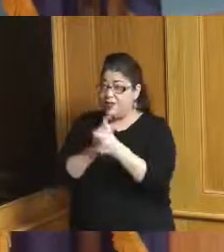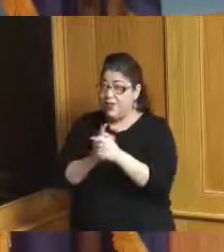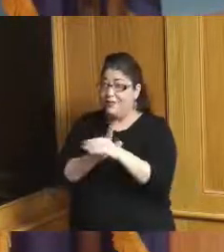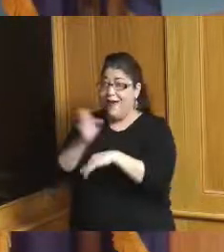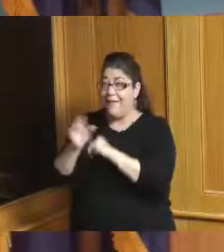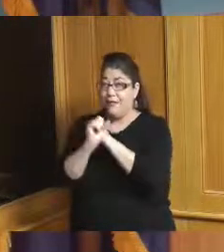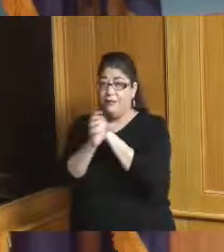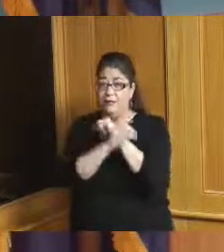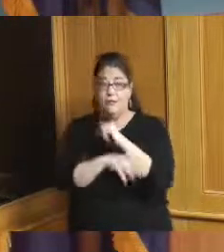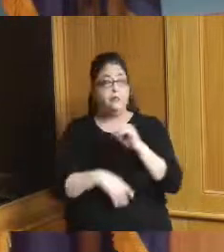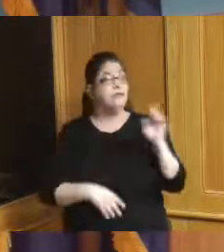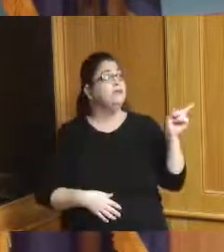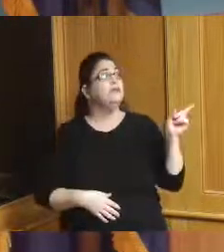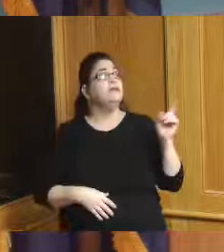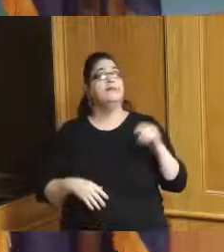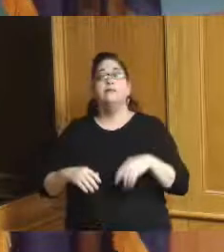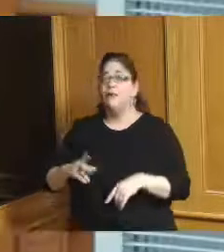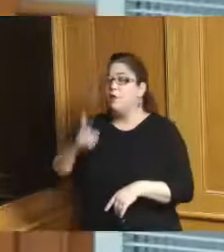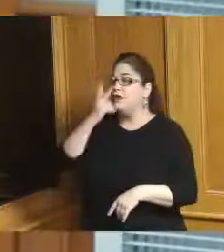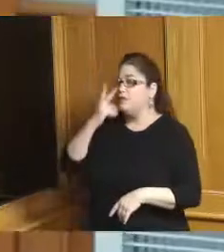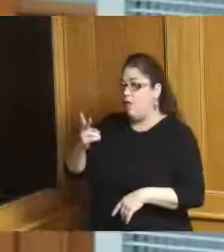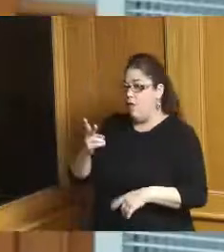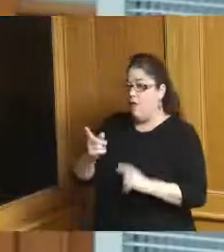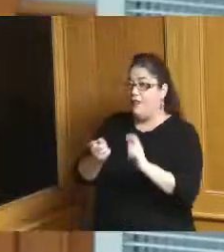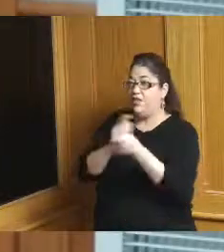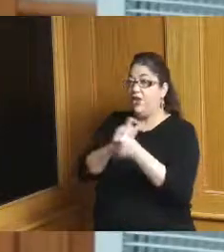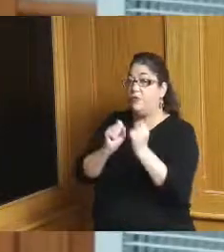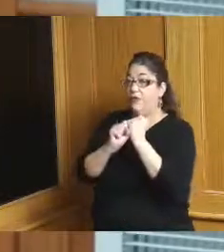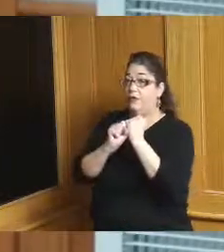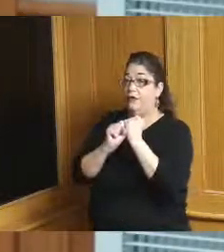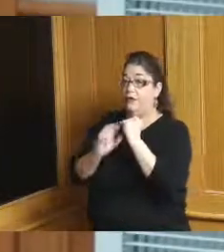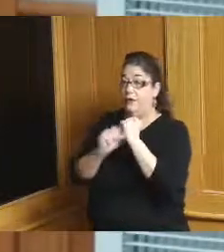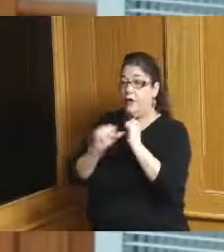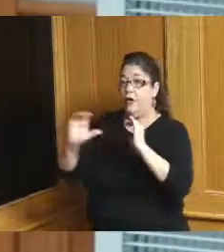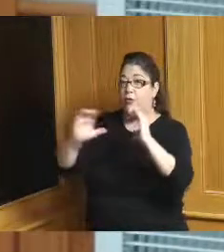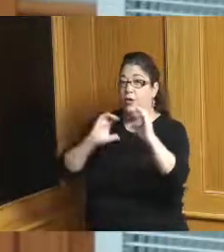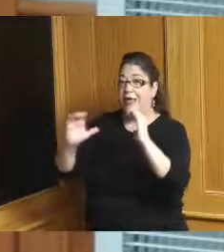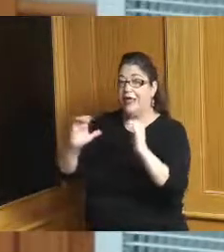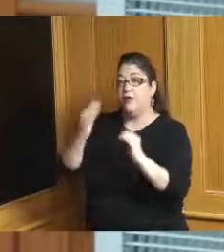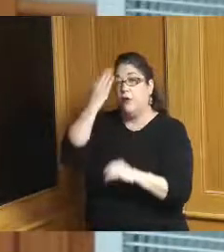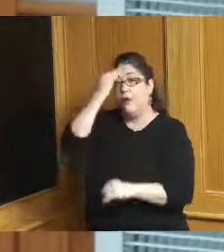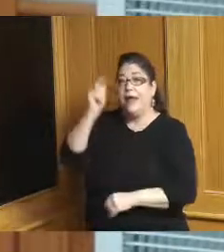the change that we saw relative to communication was that we had teens that were ready to speak out